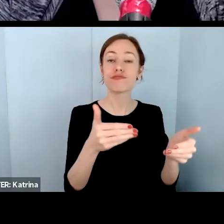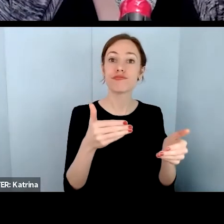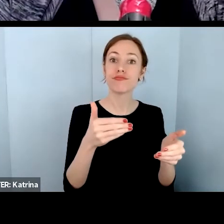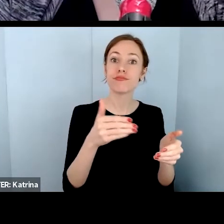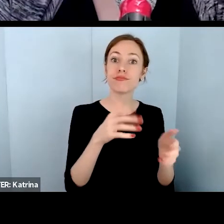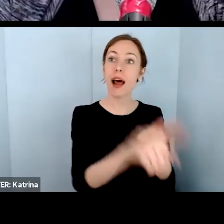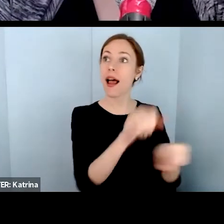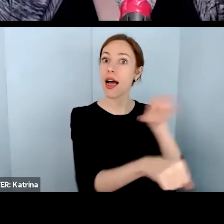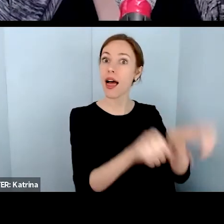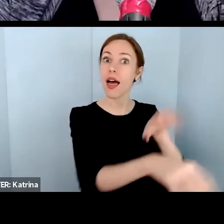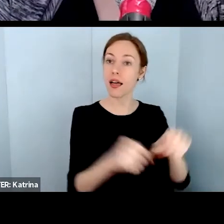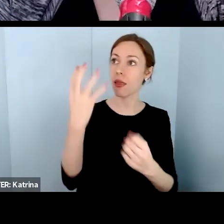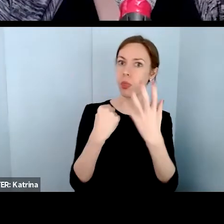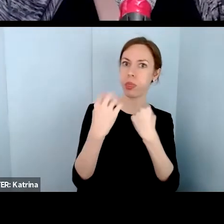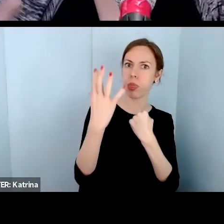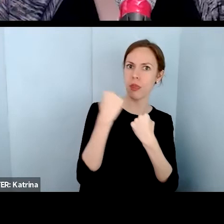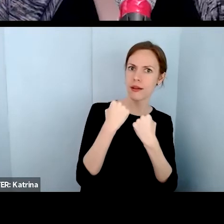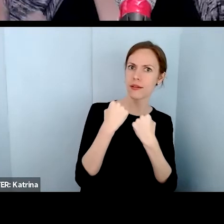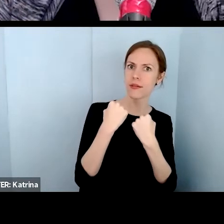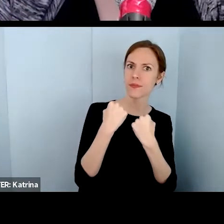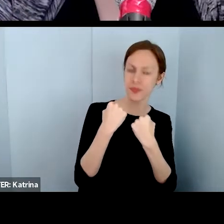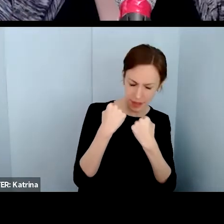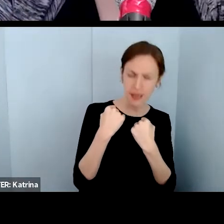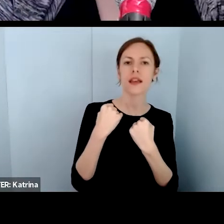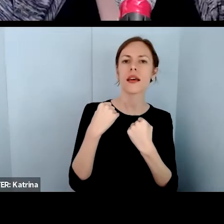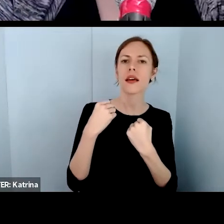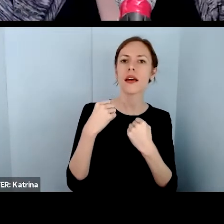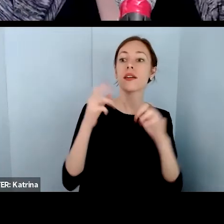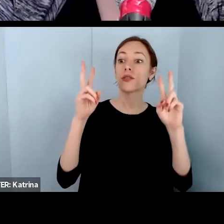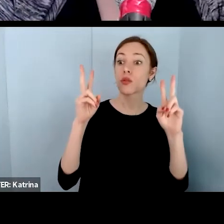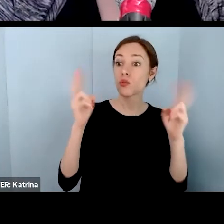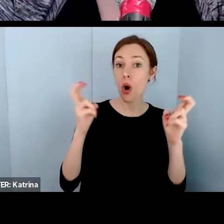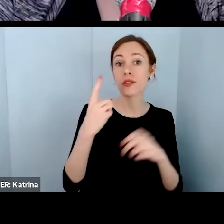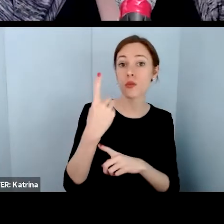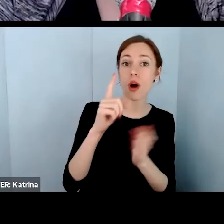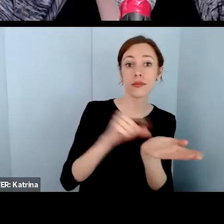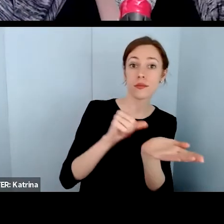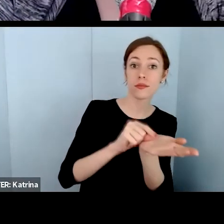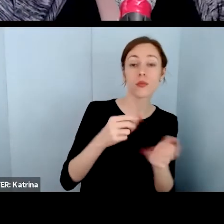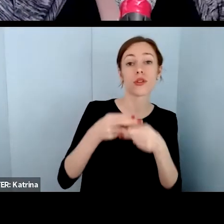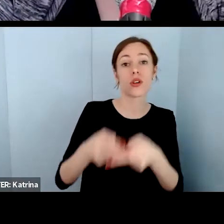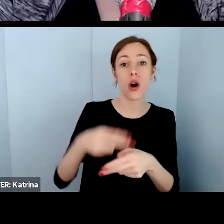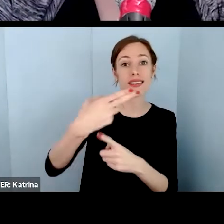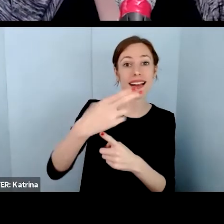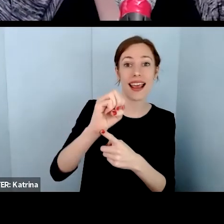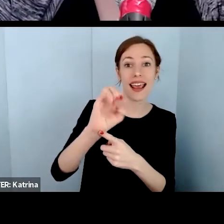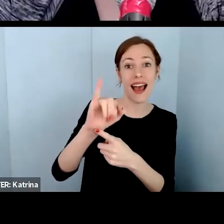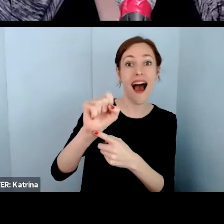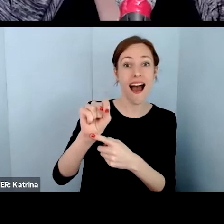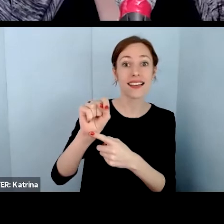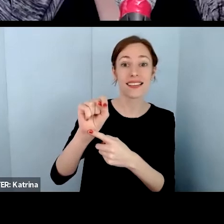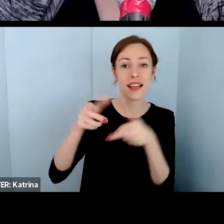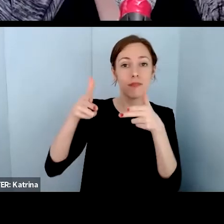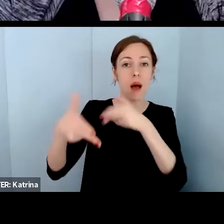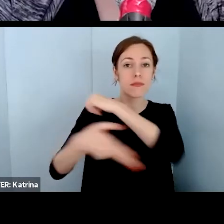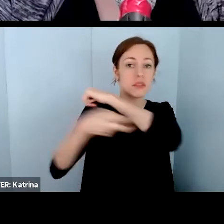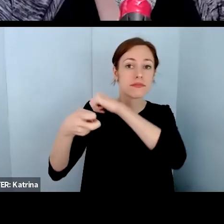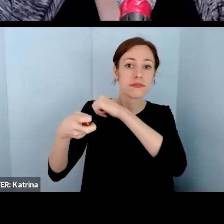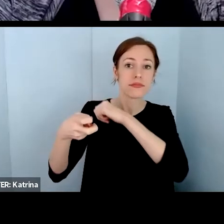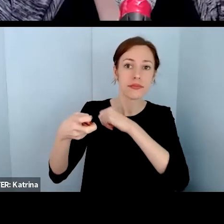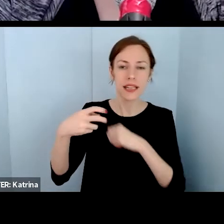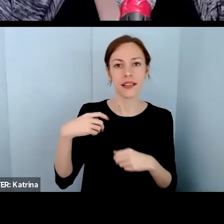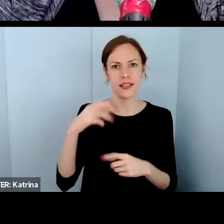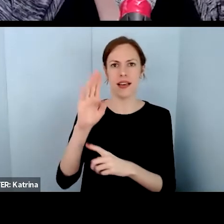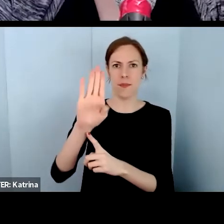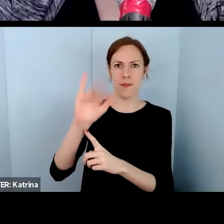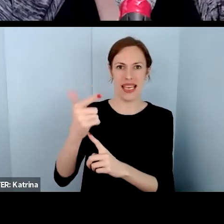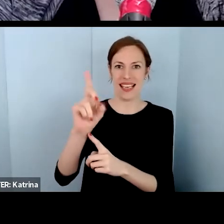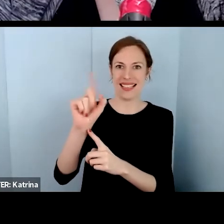This was a heist. You know the stuff you're seeing with Wall Street bets. Last week, that's just a smash and grab on capitalism that the big data was a heist.